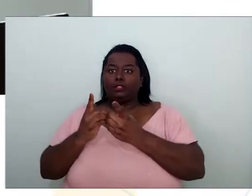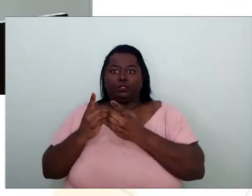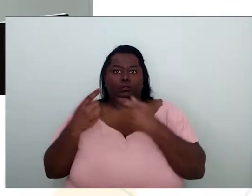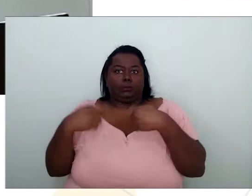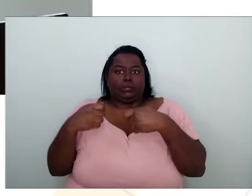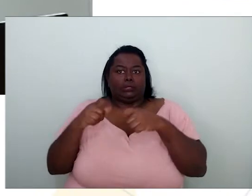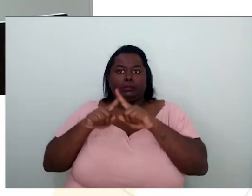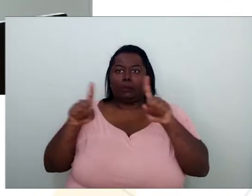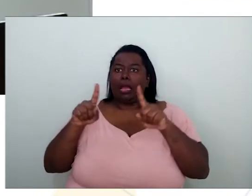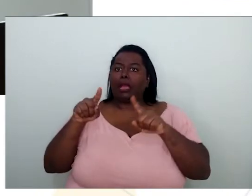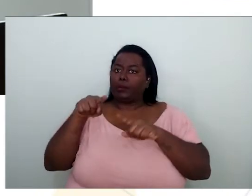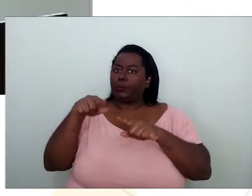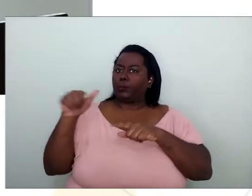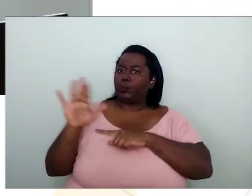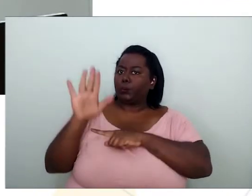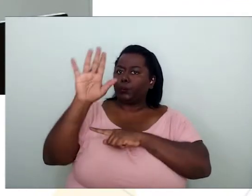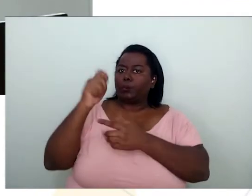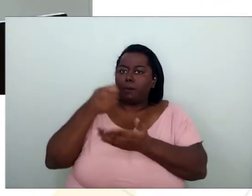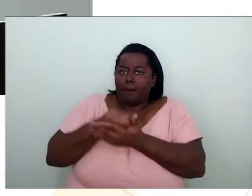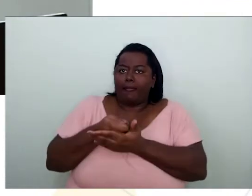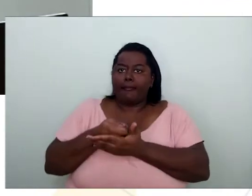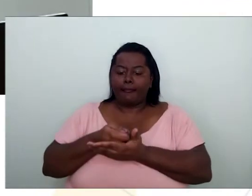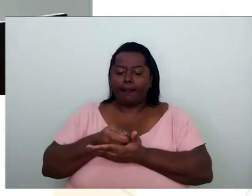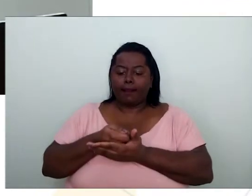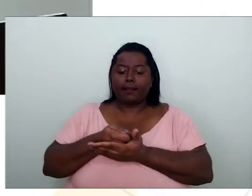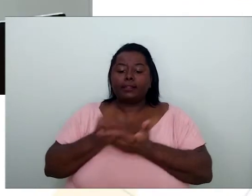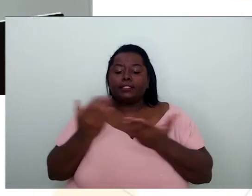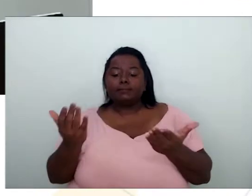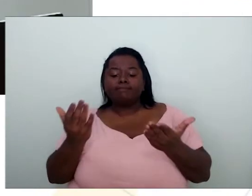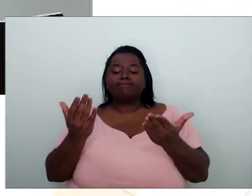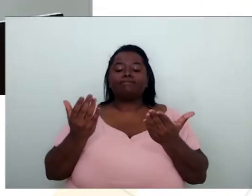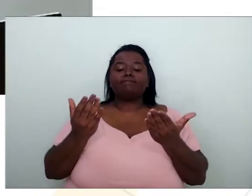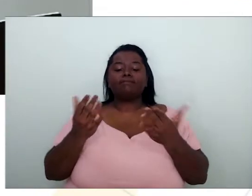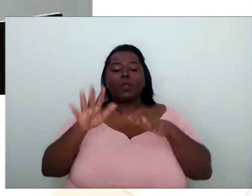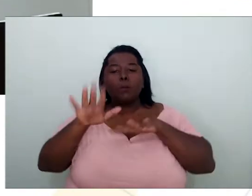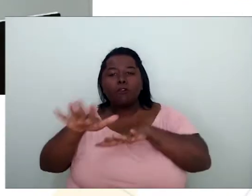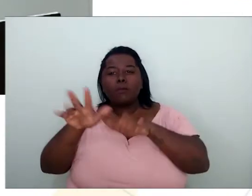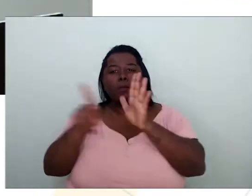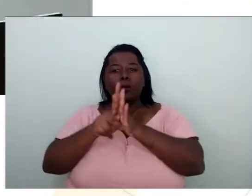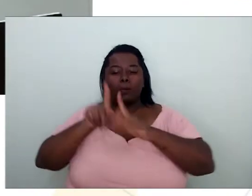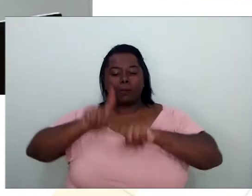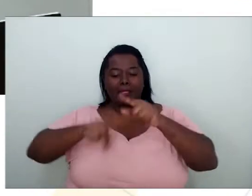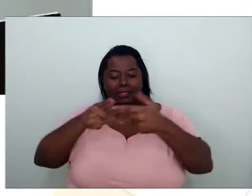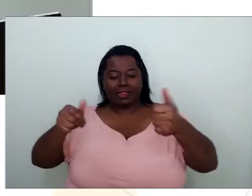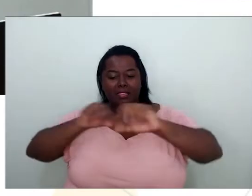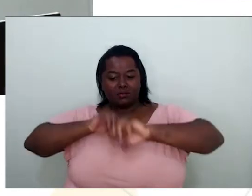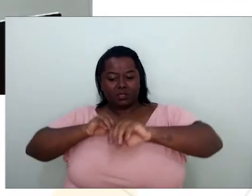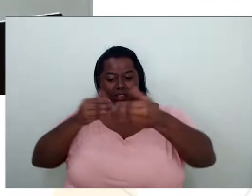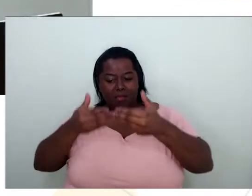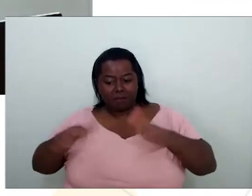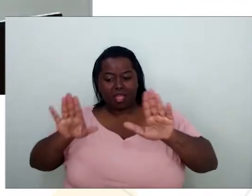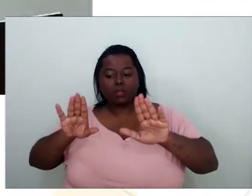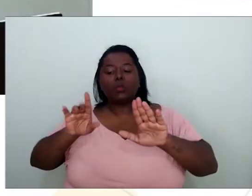quite a cost right so so the the open educational resources movement came by